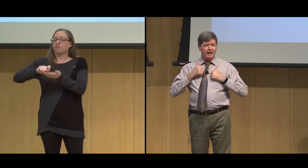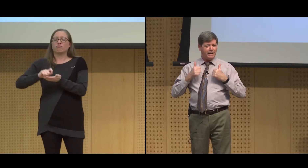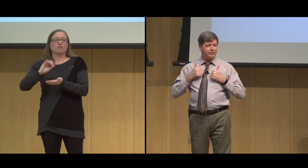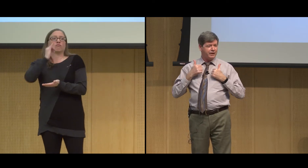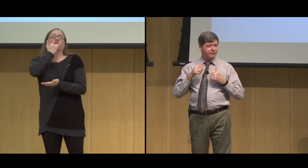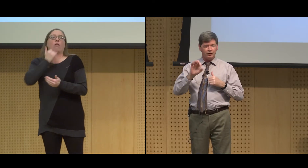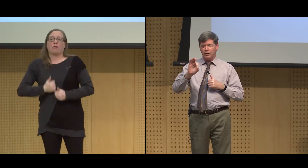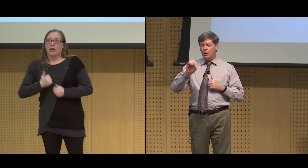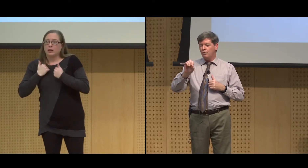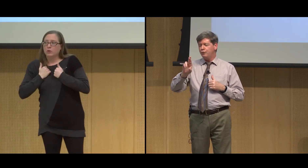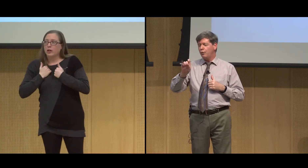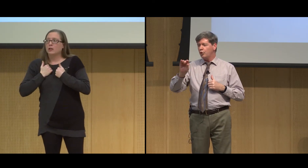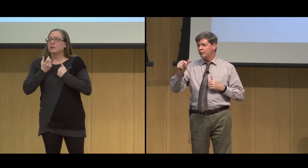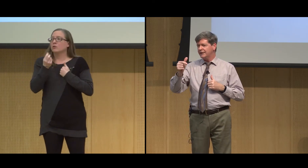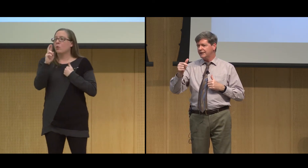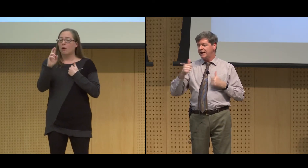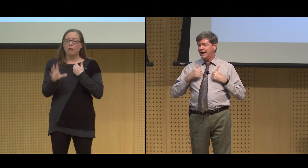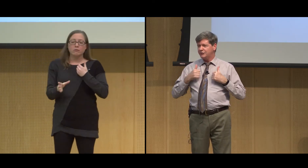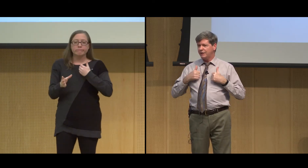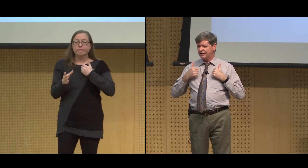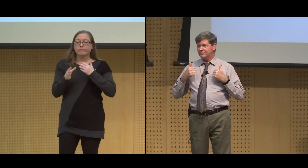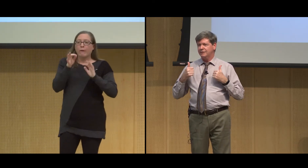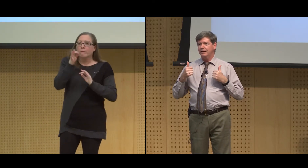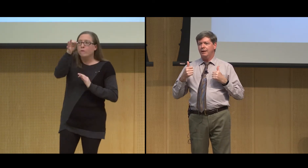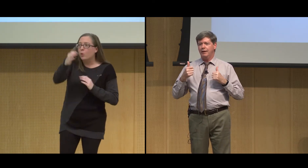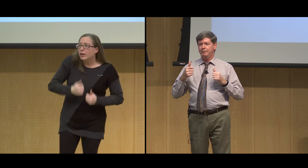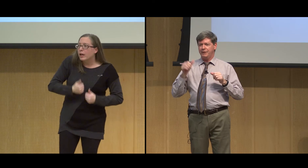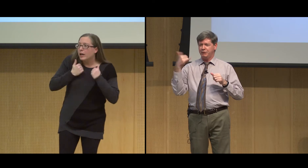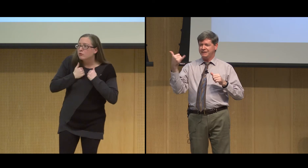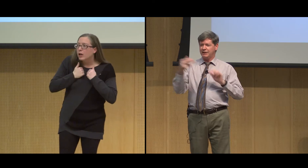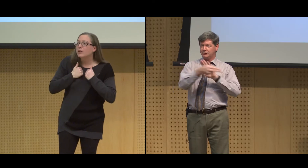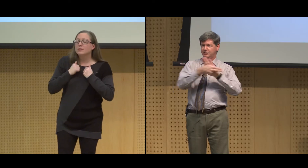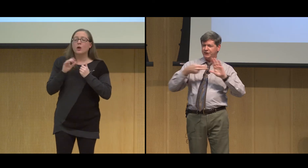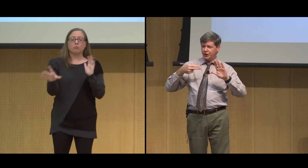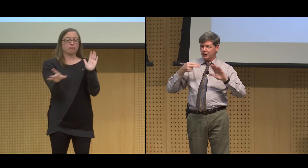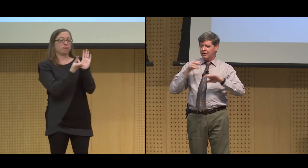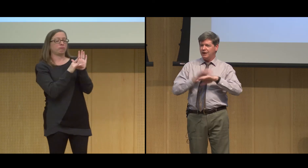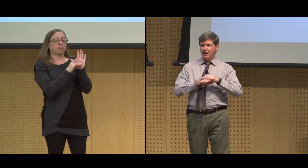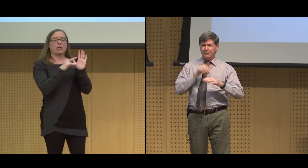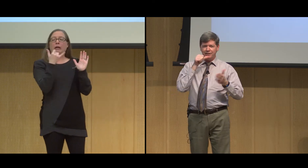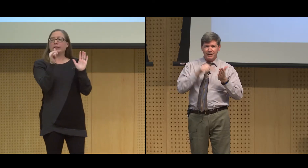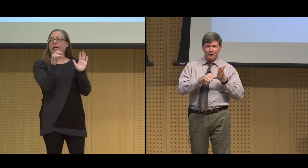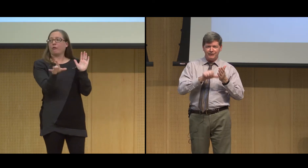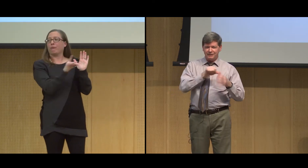the wrong address or a forwarding address, they put a yellow sticker on the letter